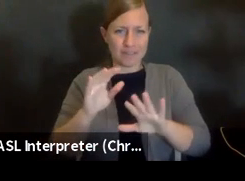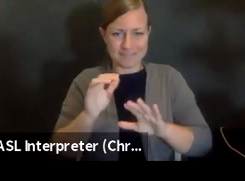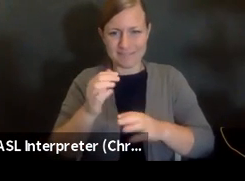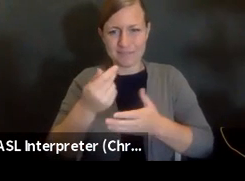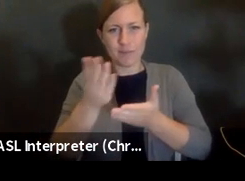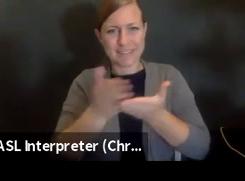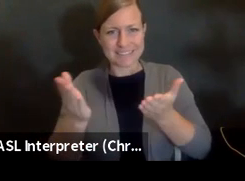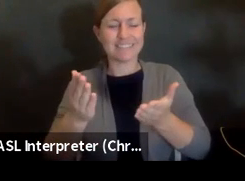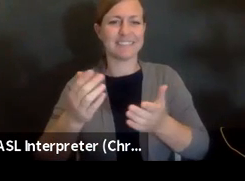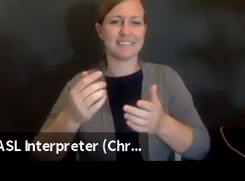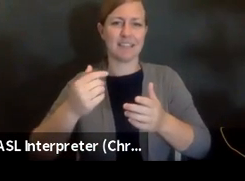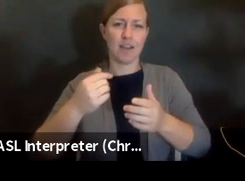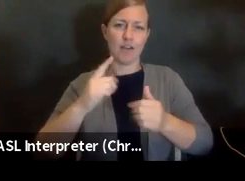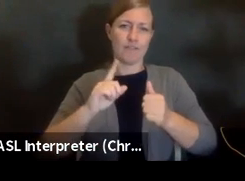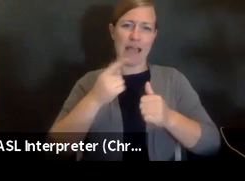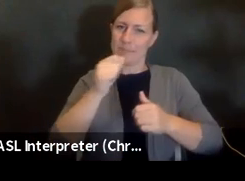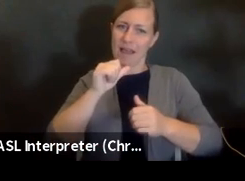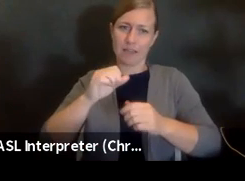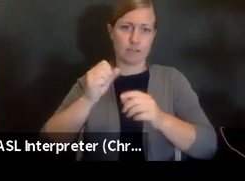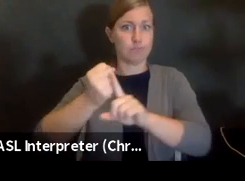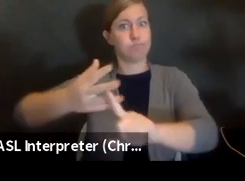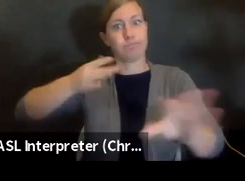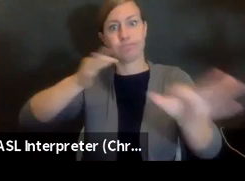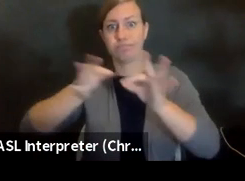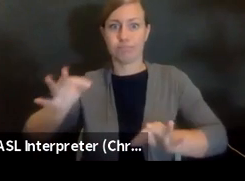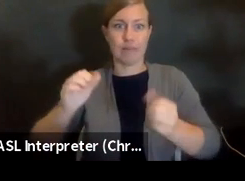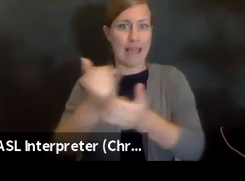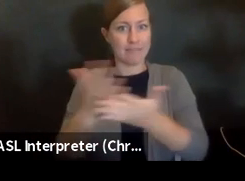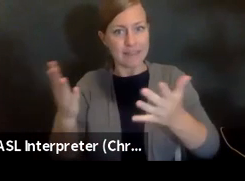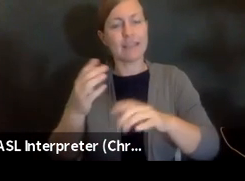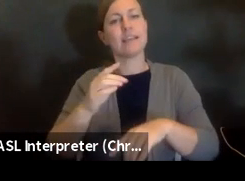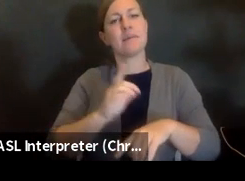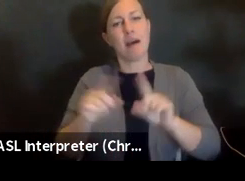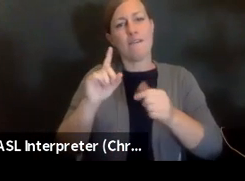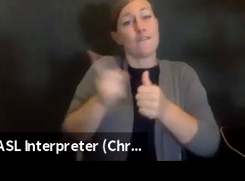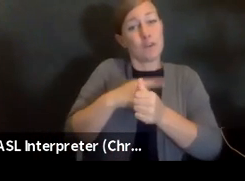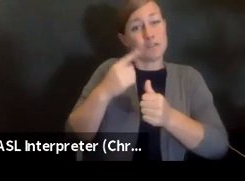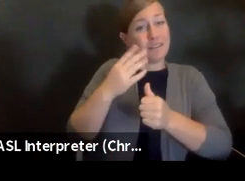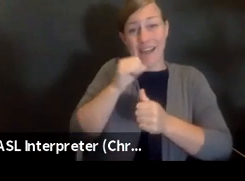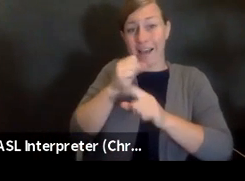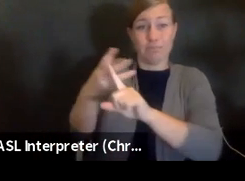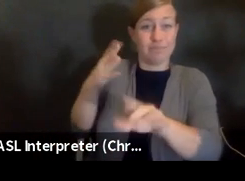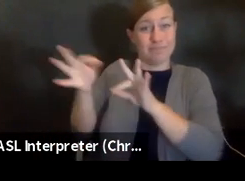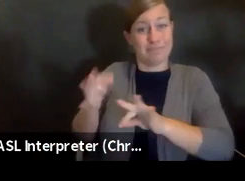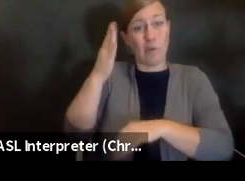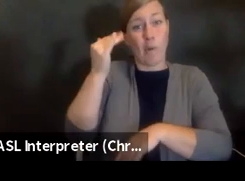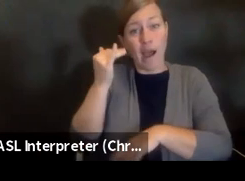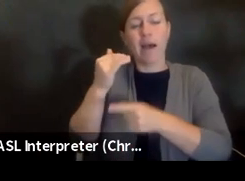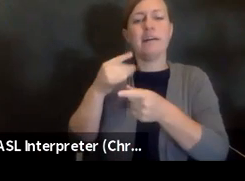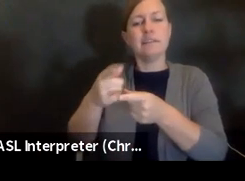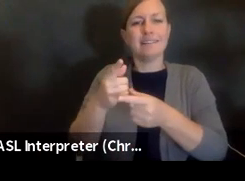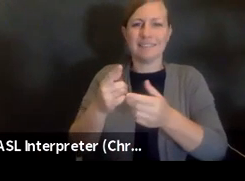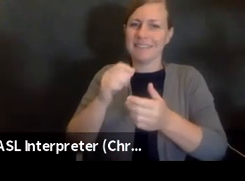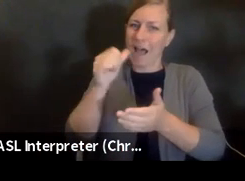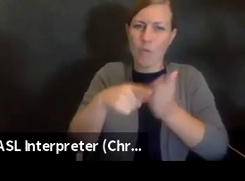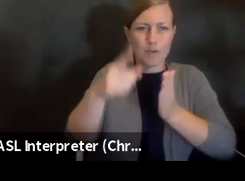Katherine Livick - ESD 112: Although it is pretty cool. And number two is most of you will not have access to more than three of these per class. This is a Google